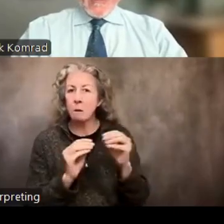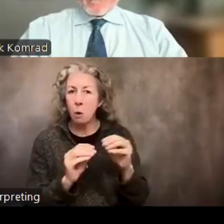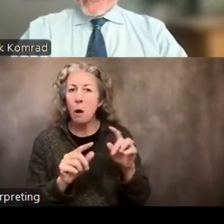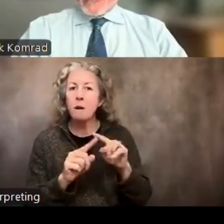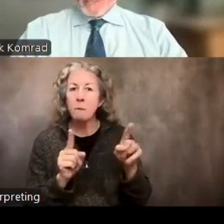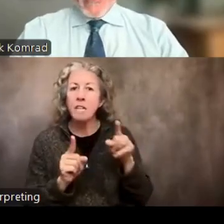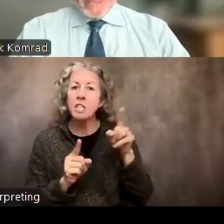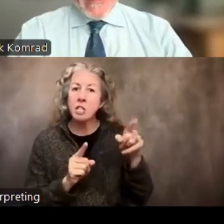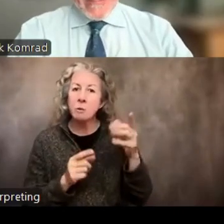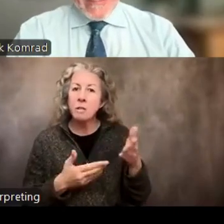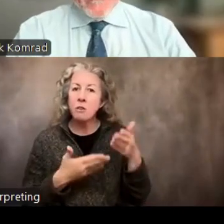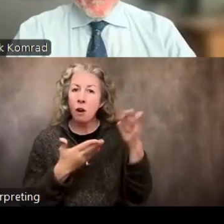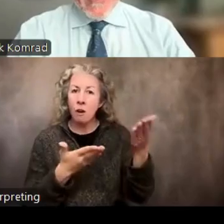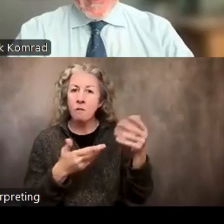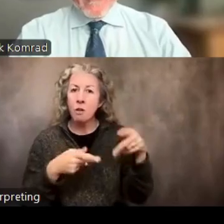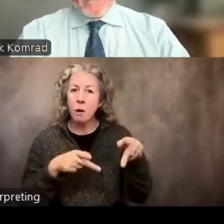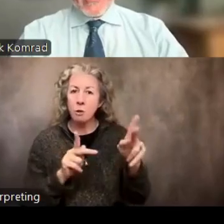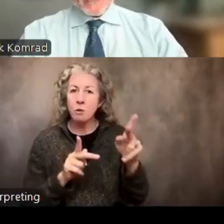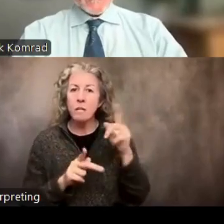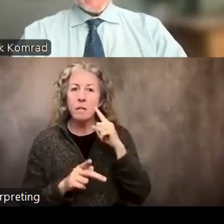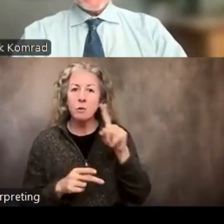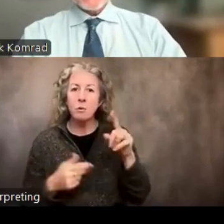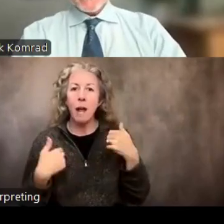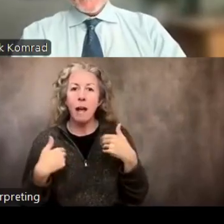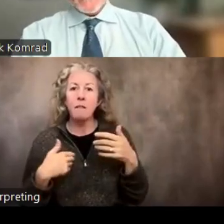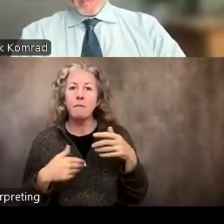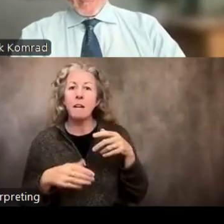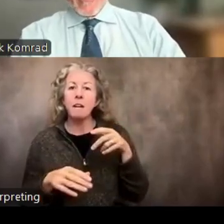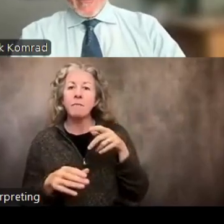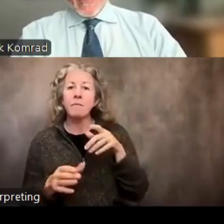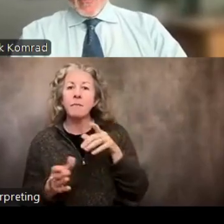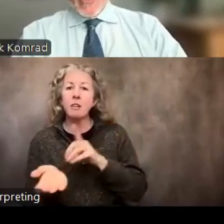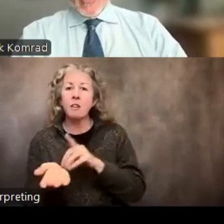opportunity to have physician assisted suicide, which she